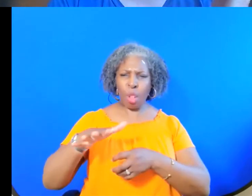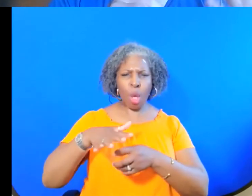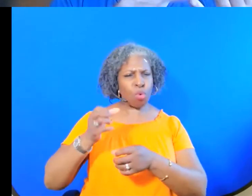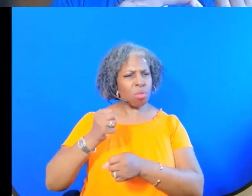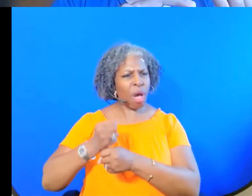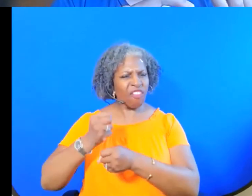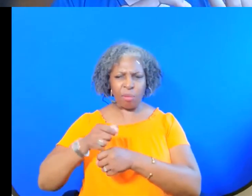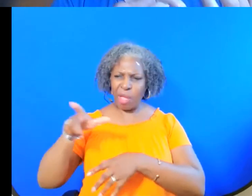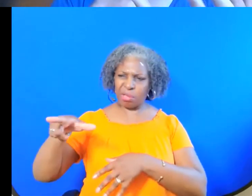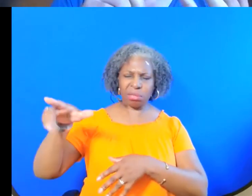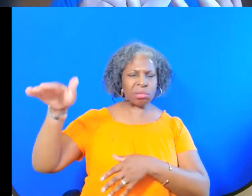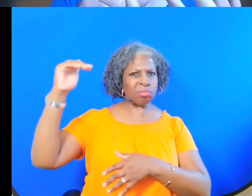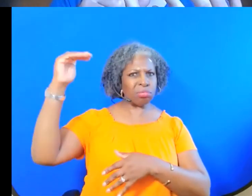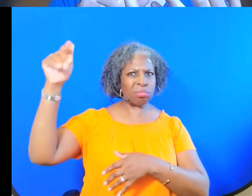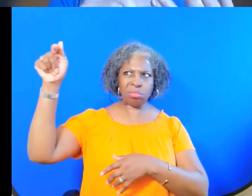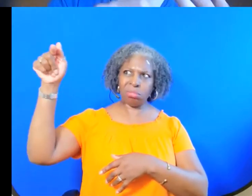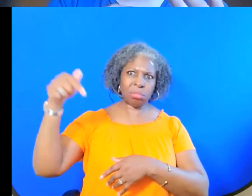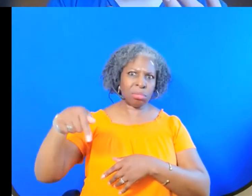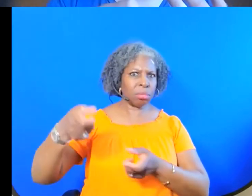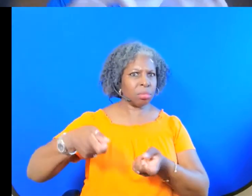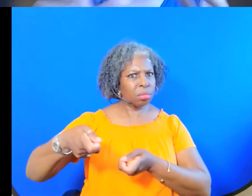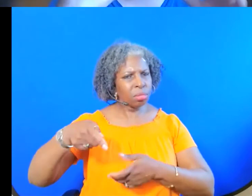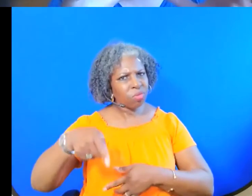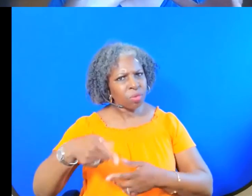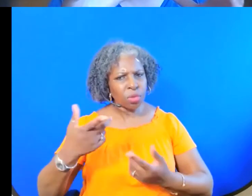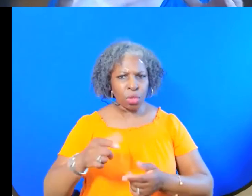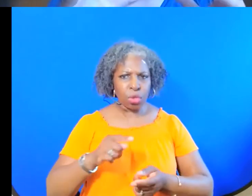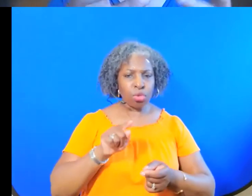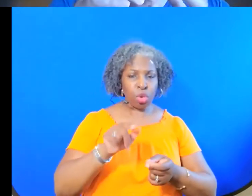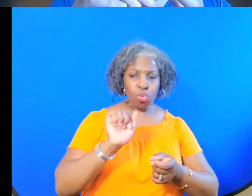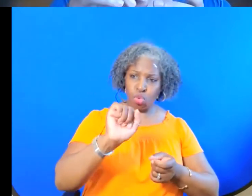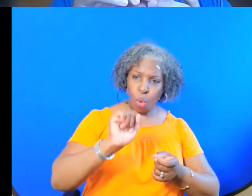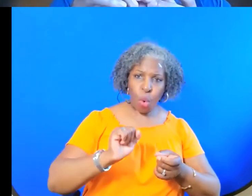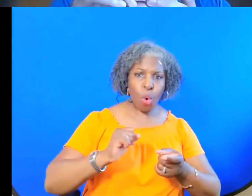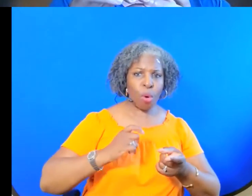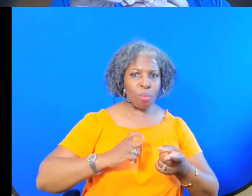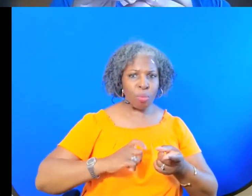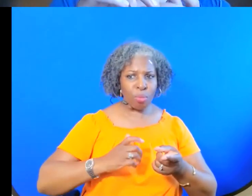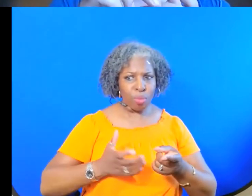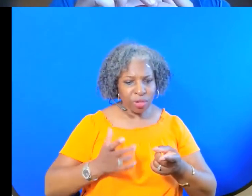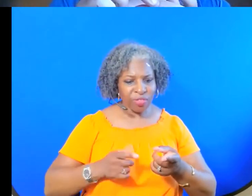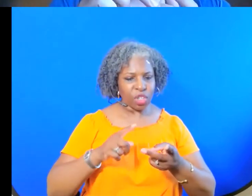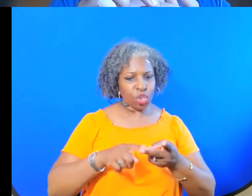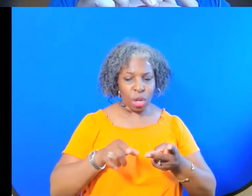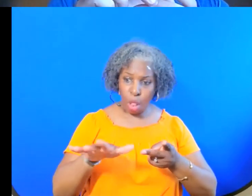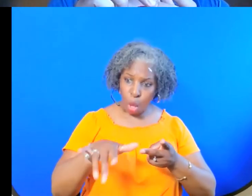That's your motivation, the local motivation, and then the kind of governance motivation.